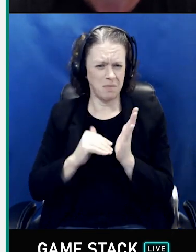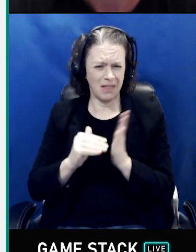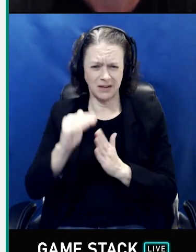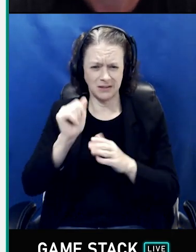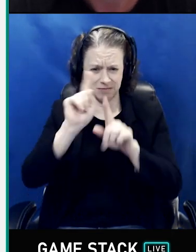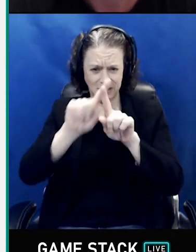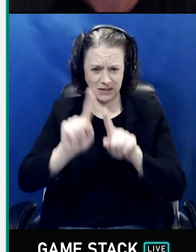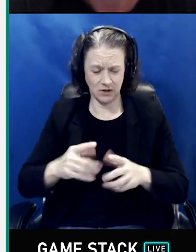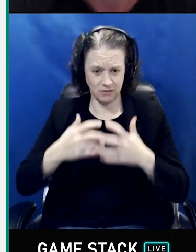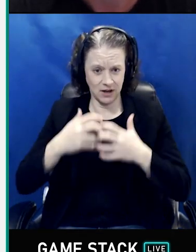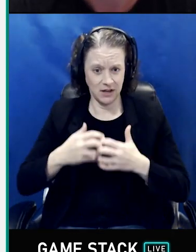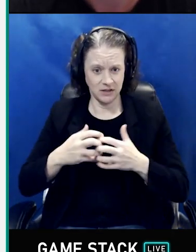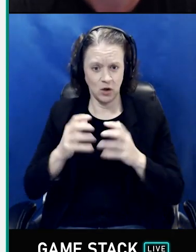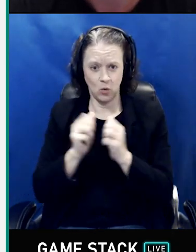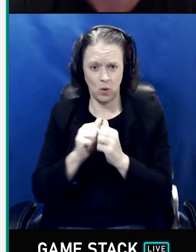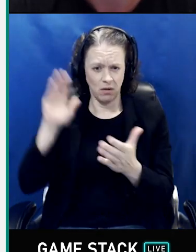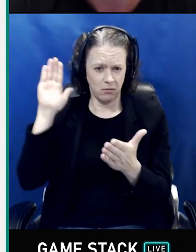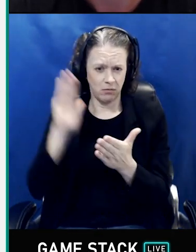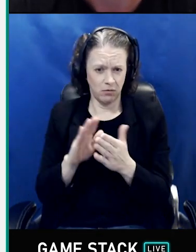markets, as well as new or emerging.